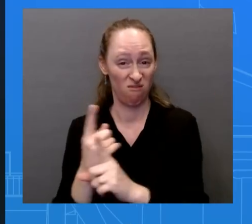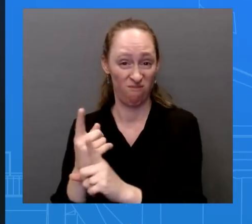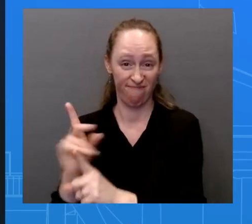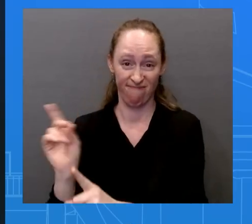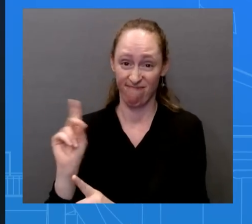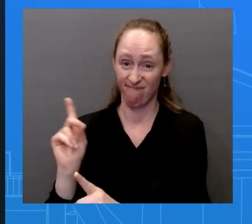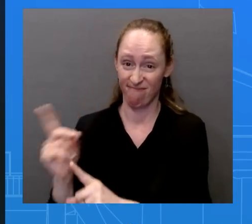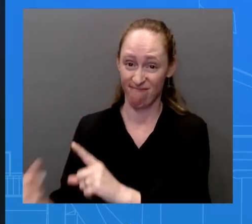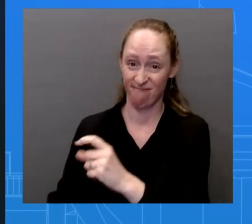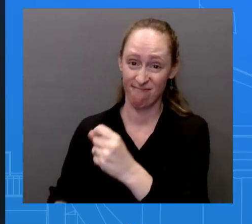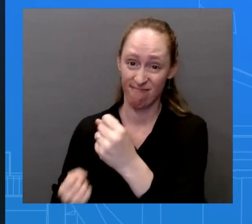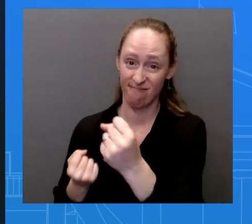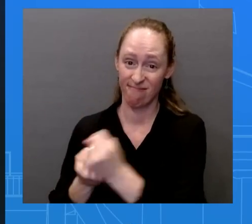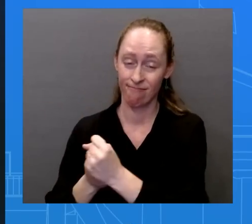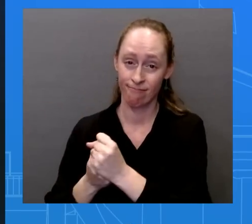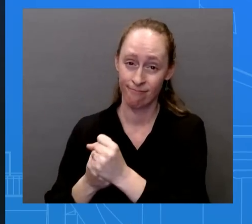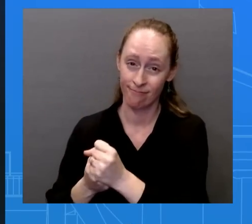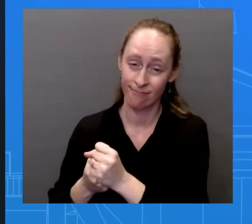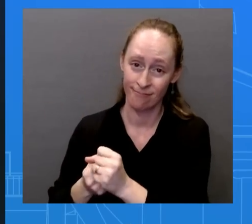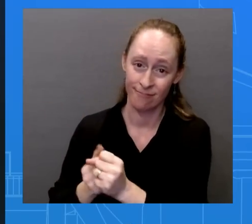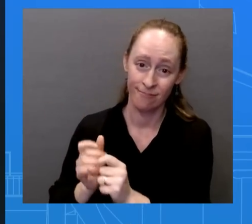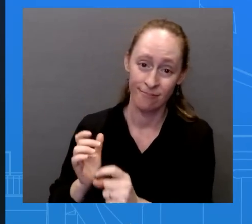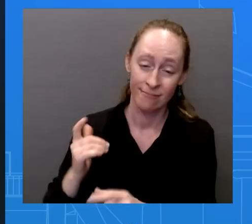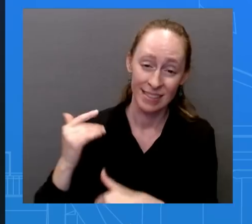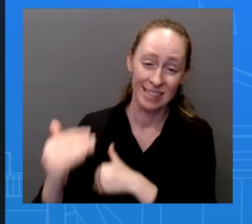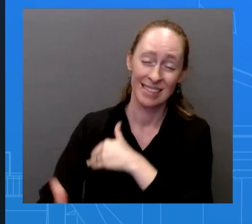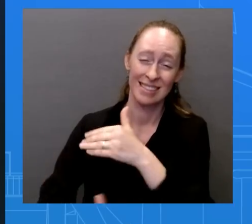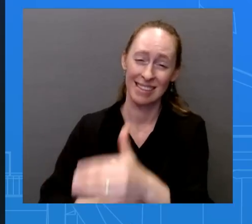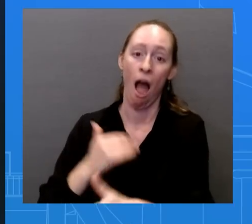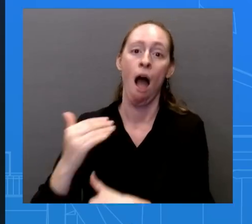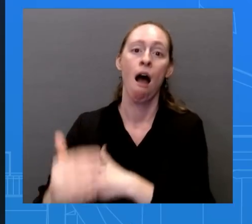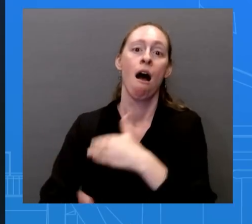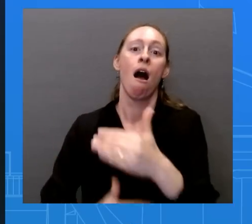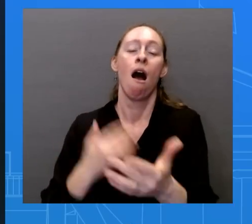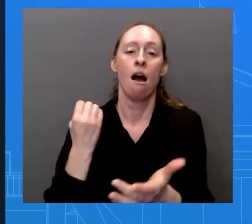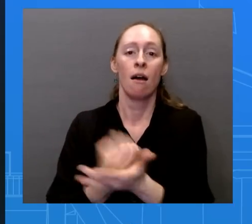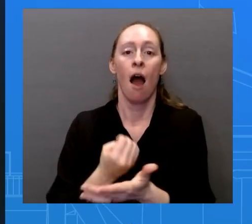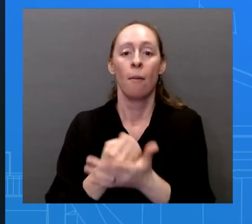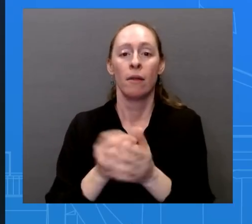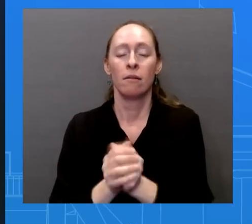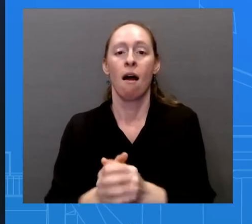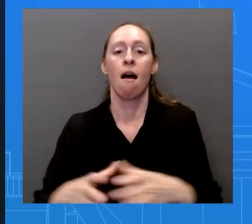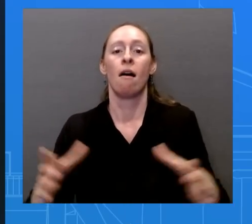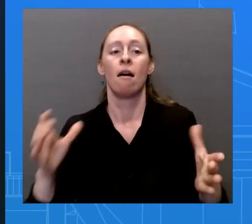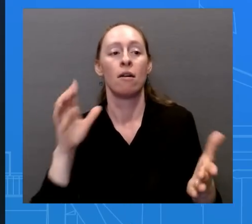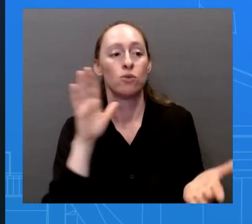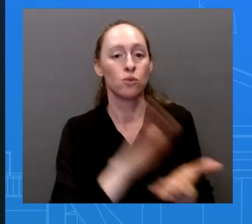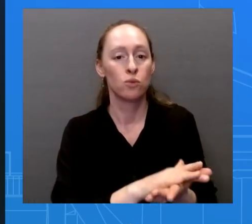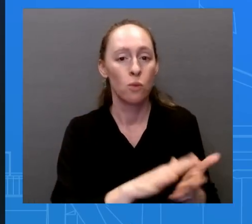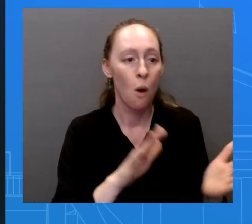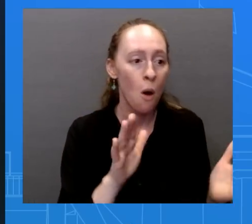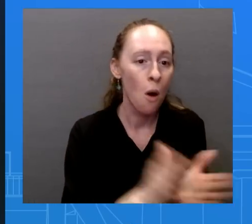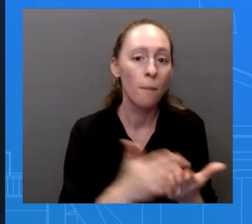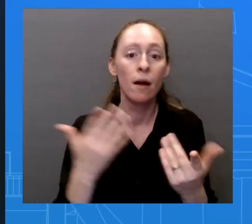that was able to get the schools fully open, and that was able to give businesses an opportunity to start back up